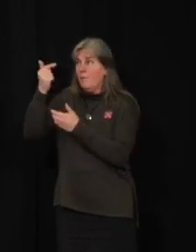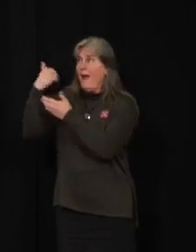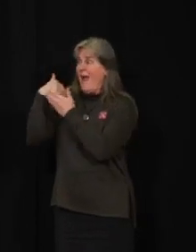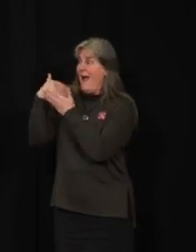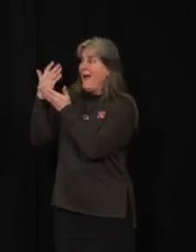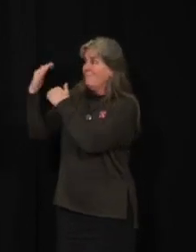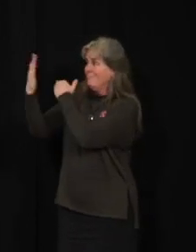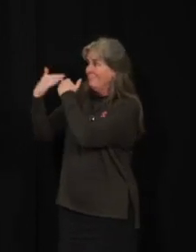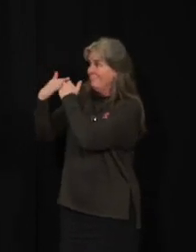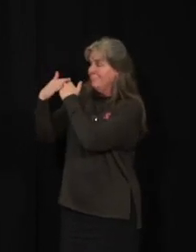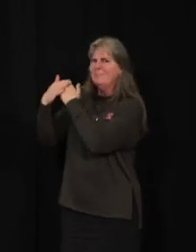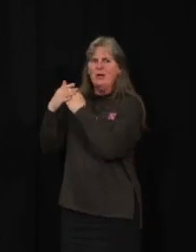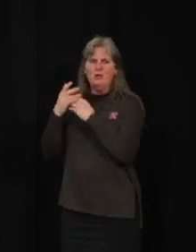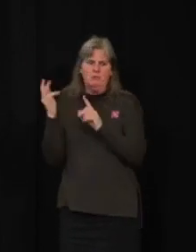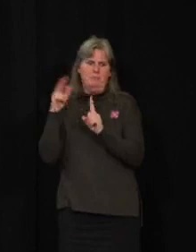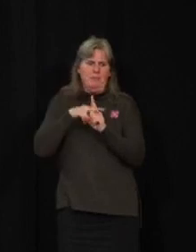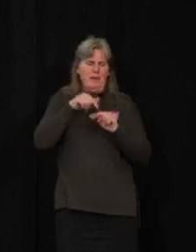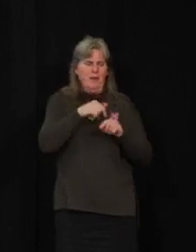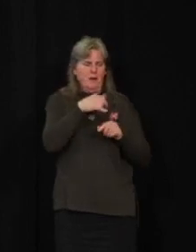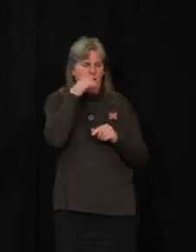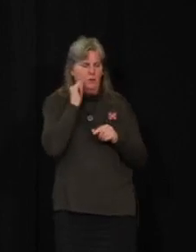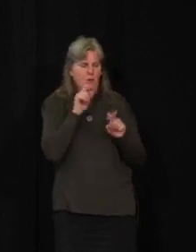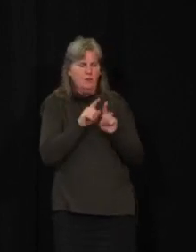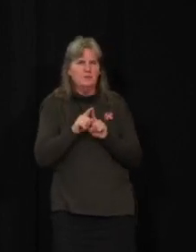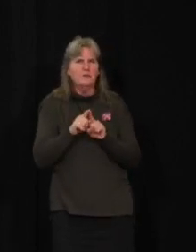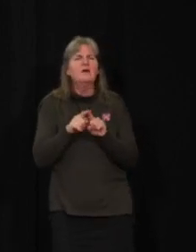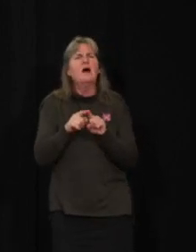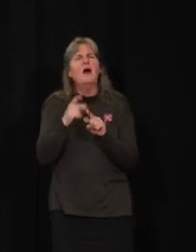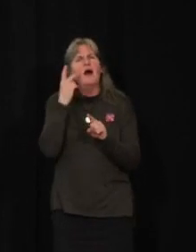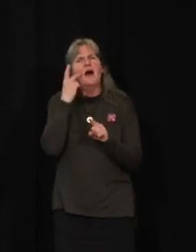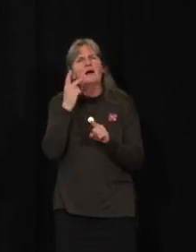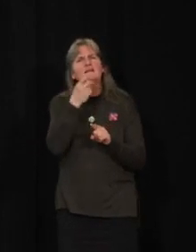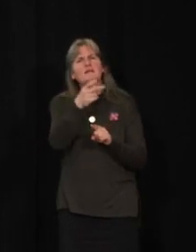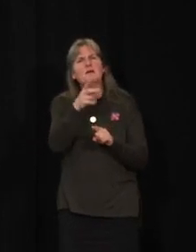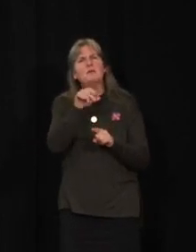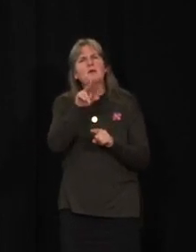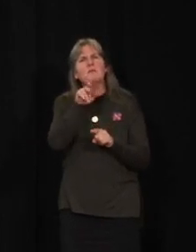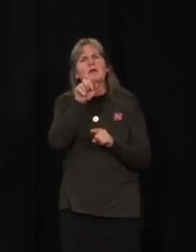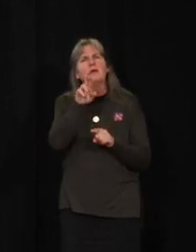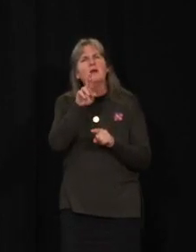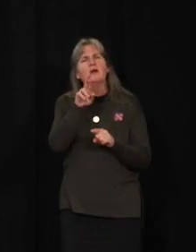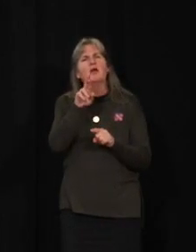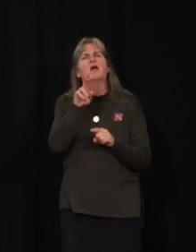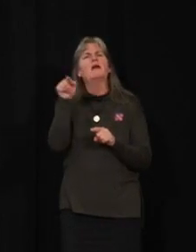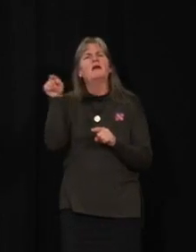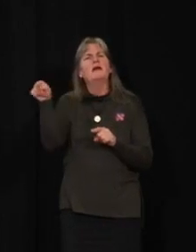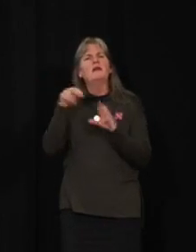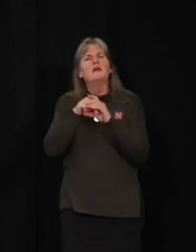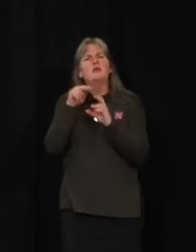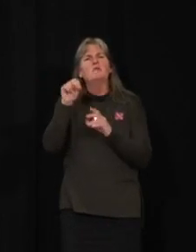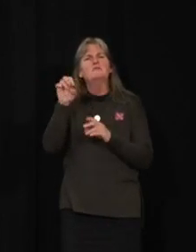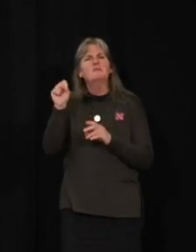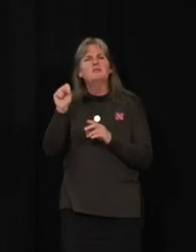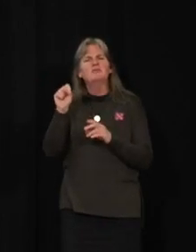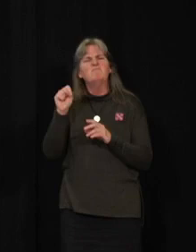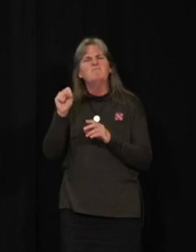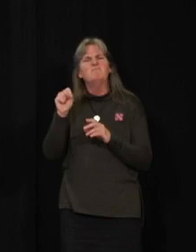I was watching my colleague, Premier McNeil in Nova Scotia, very similar situation that he s in as well.